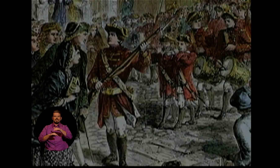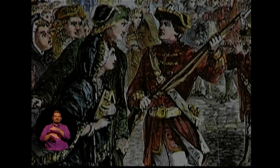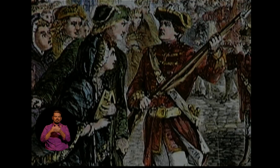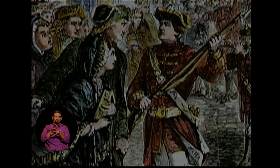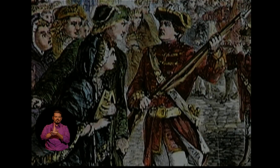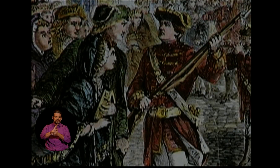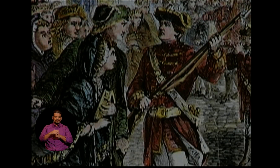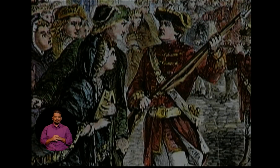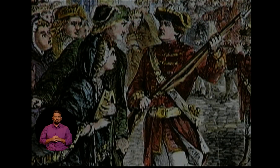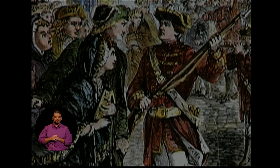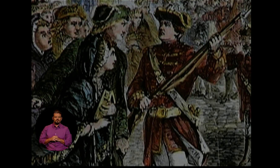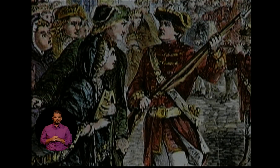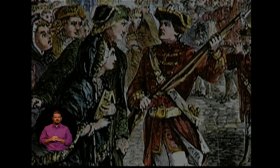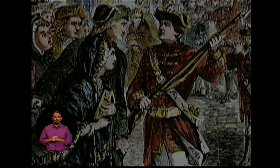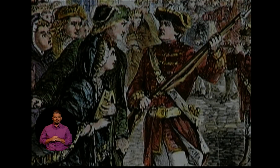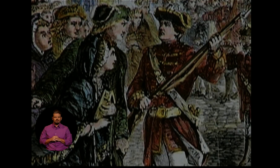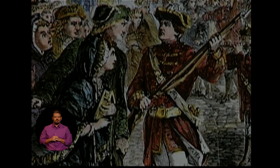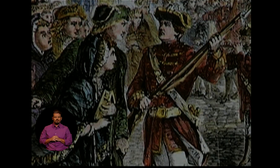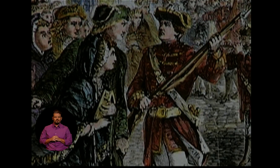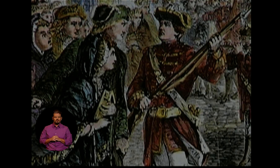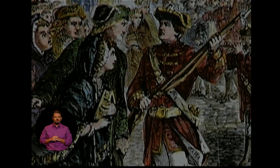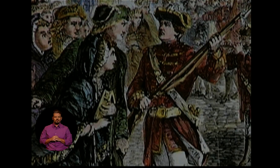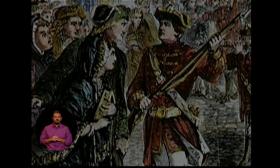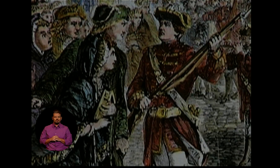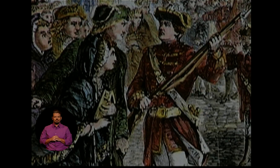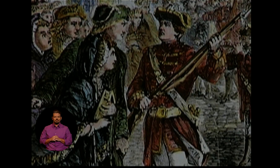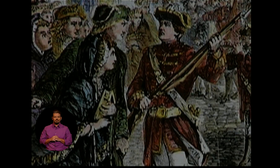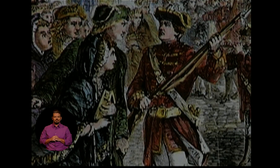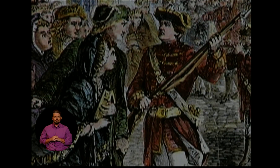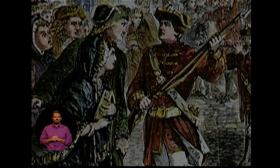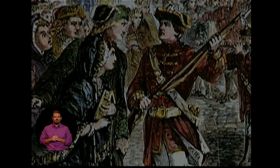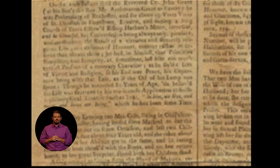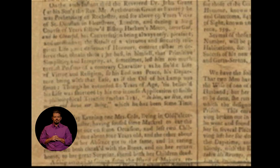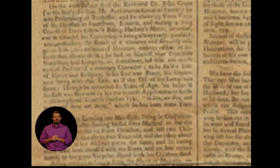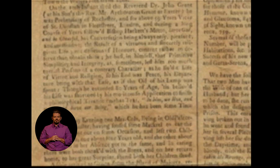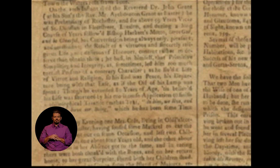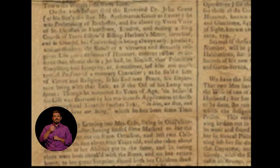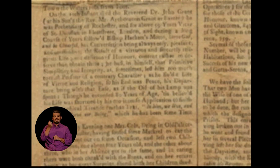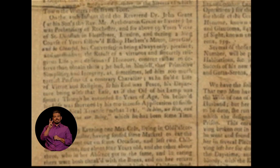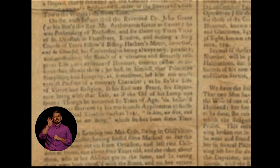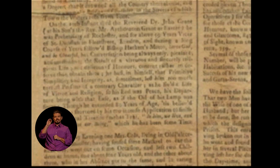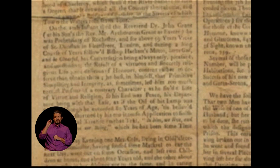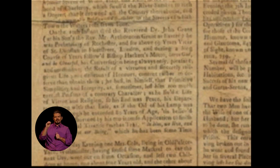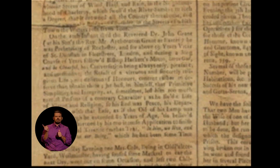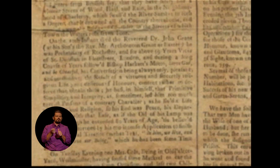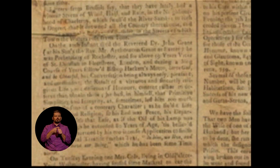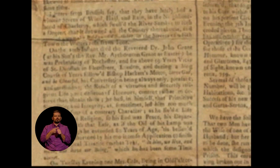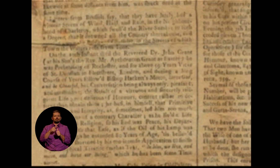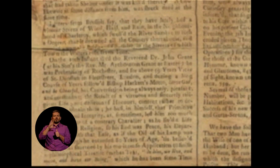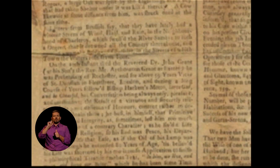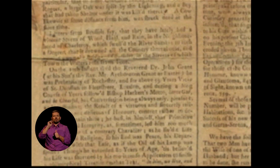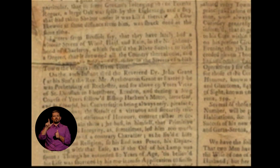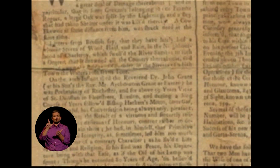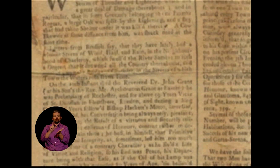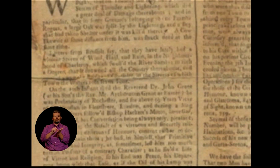THAT THE COLONIST SUFFERED UNDER OPPRESSIVE BRITISH RULE. IN 1690, THE FIRST COLONIAL NEWSPAPER